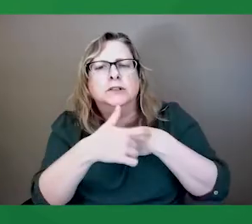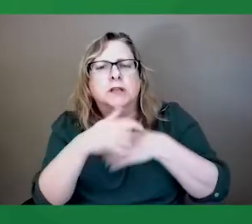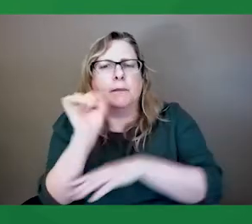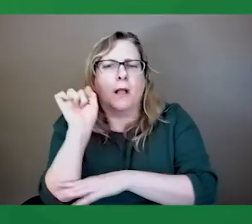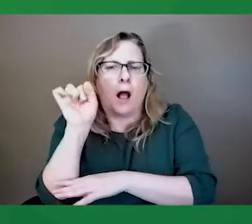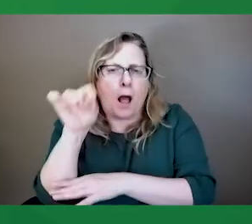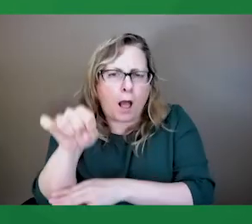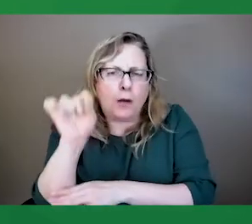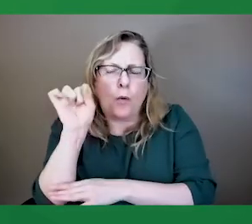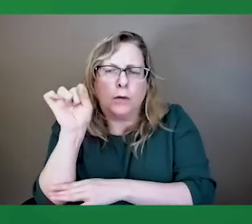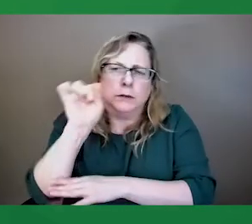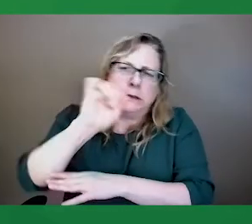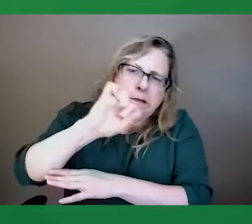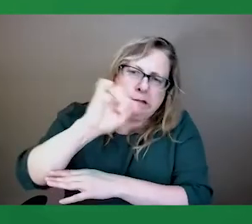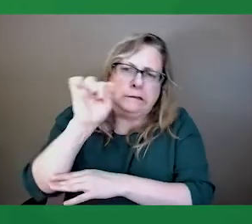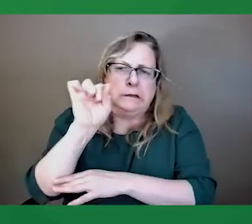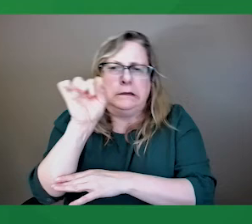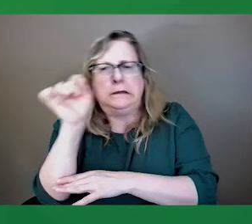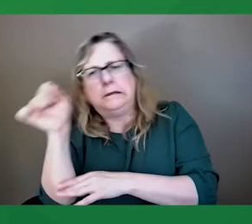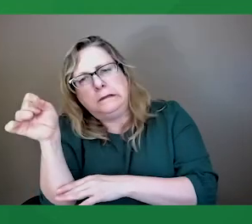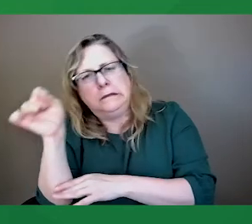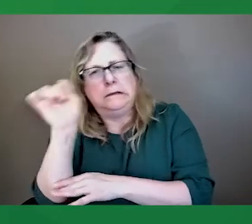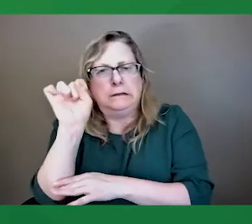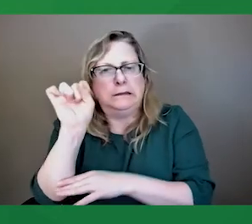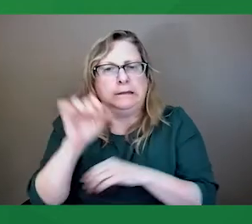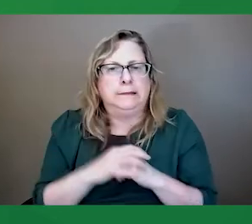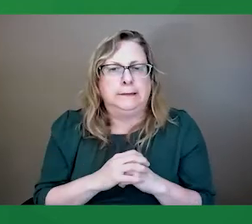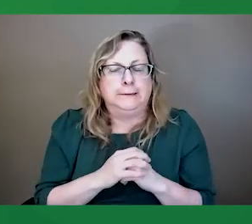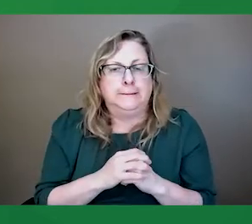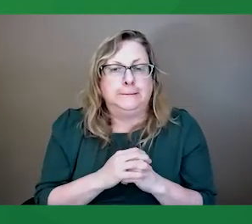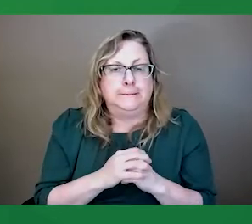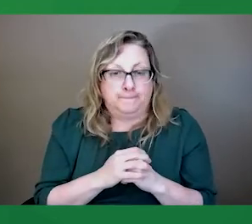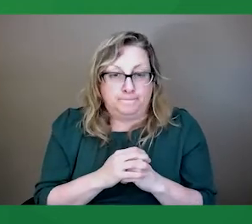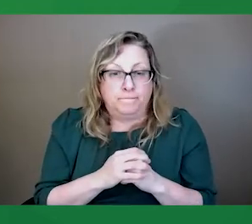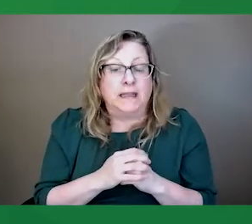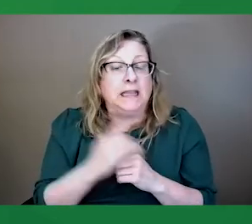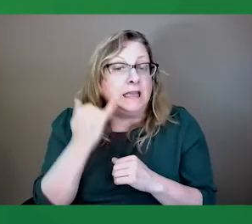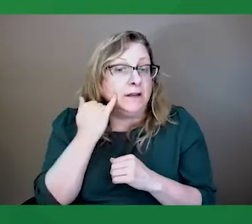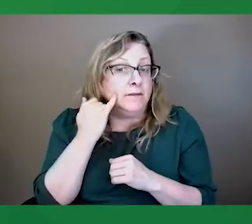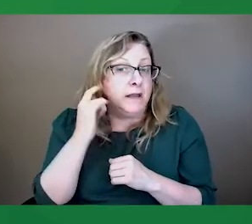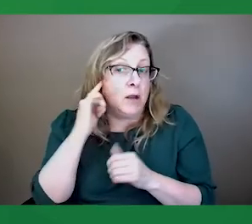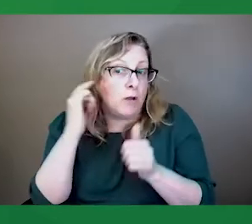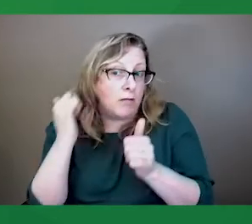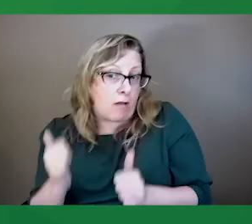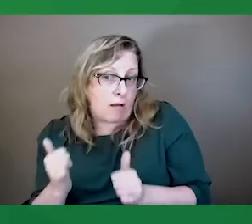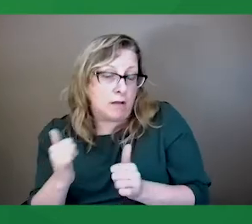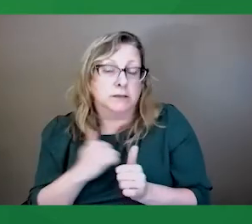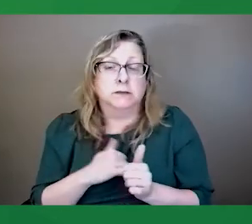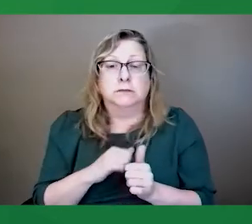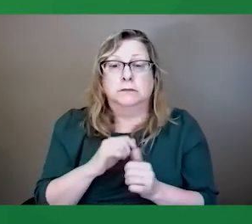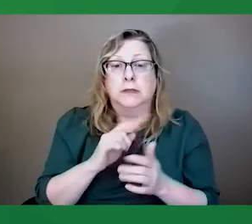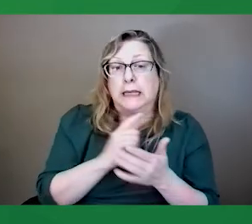and head orientation, including if you're tilting your head due to hearing loss or anxiety or whatever.